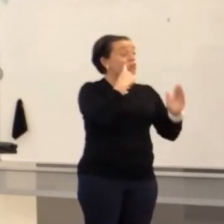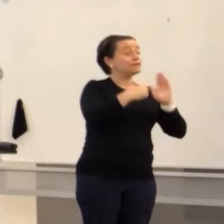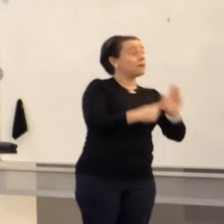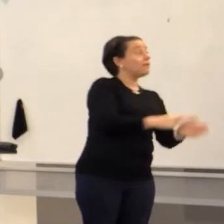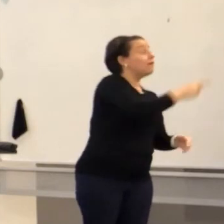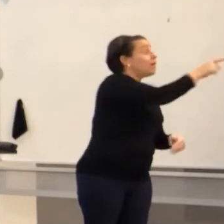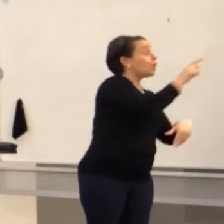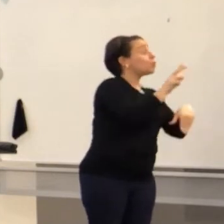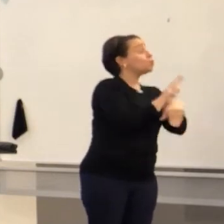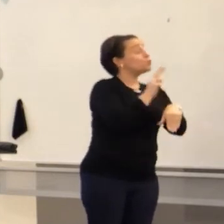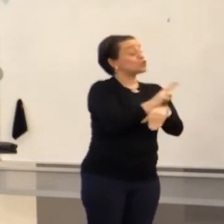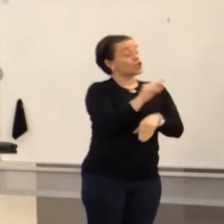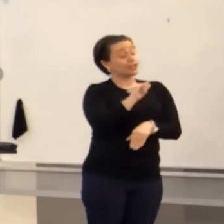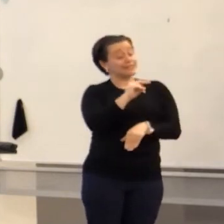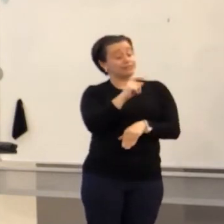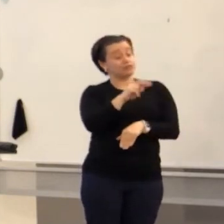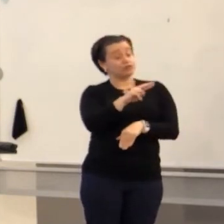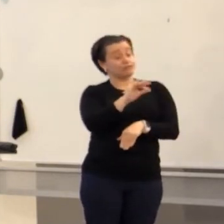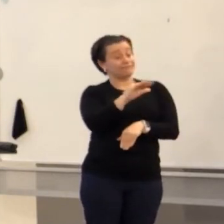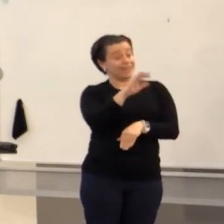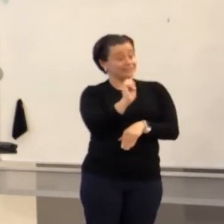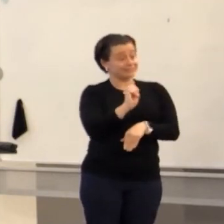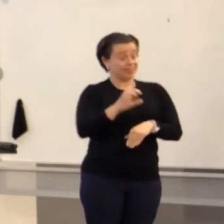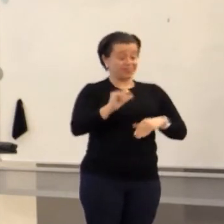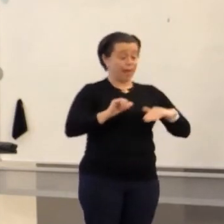someone can copy the basic idea, make some changes